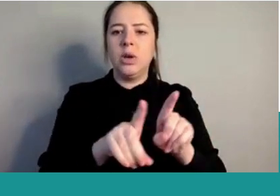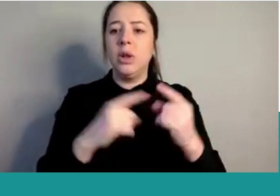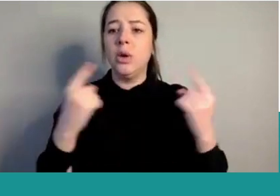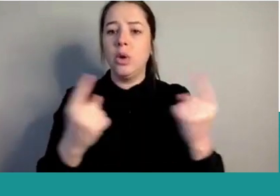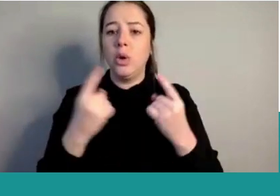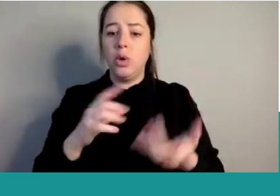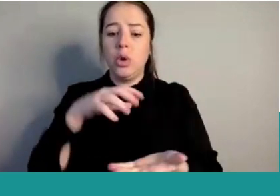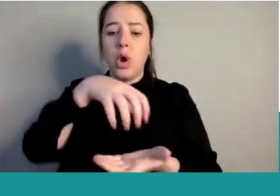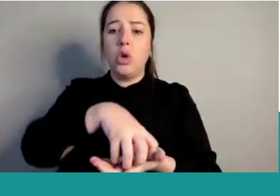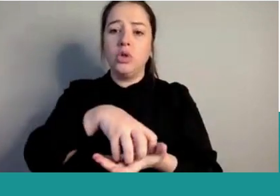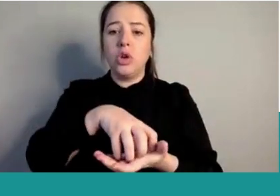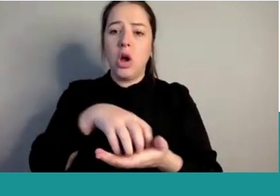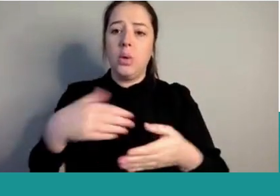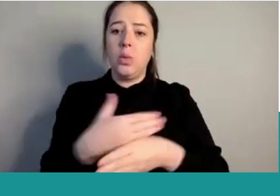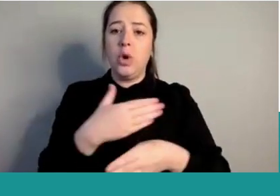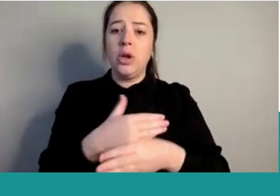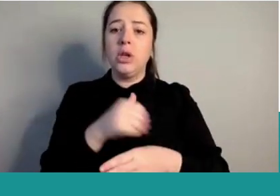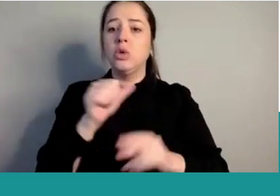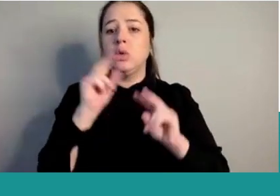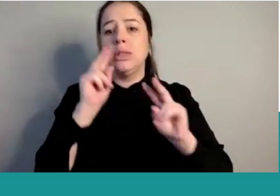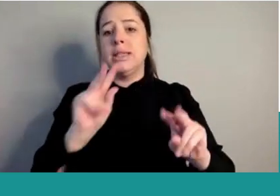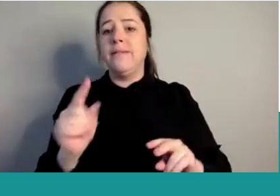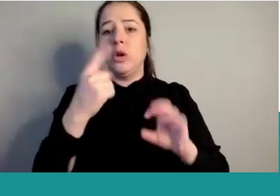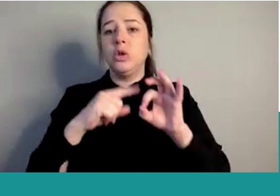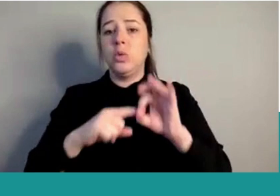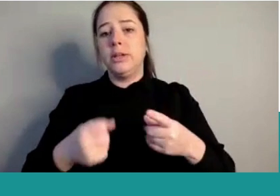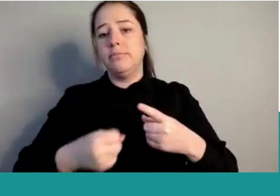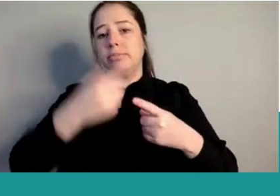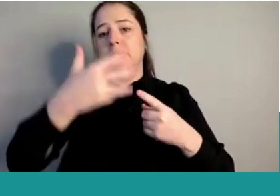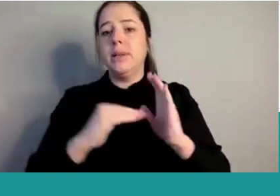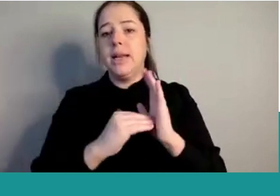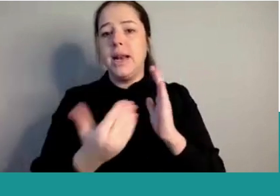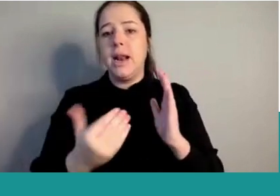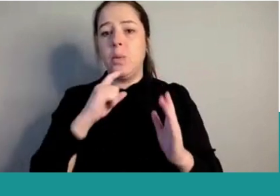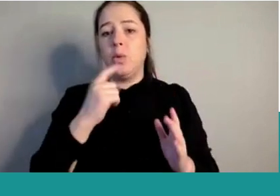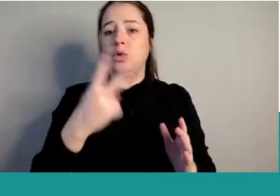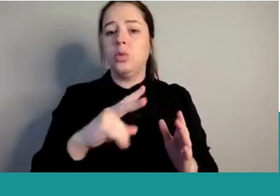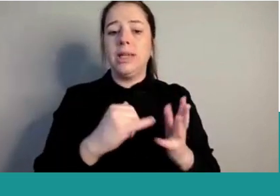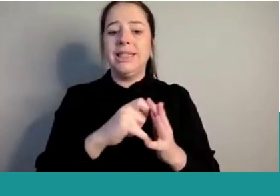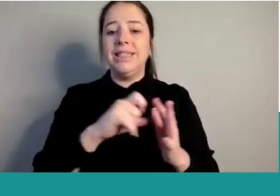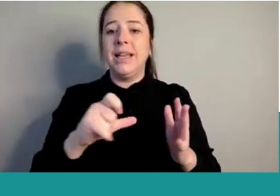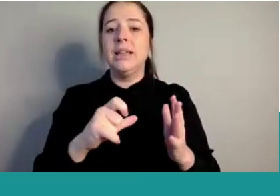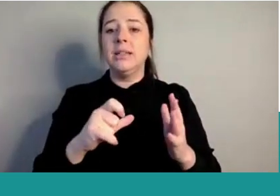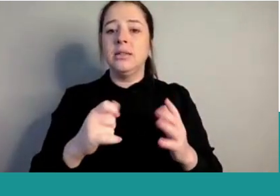you should see the first question coming up now. There will be 20 seconds on the clock for everyone to answer